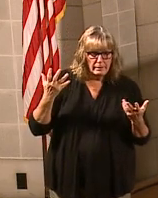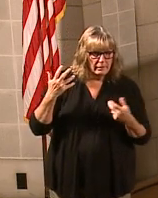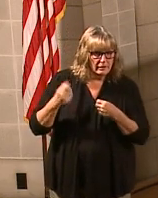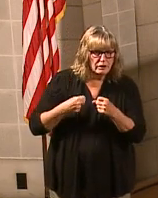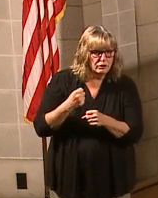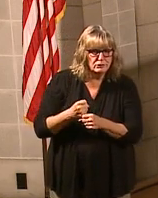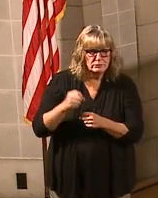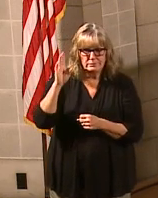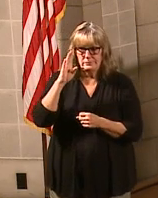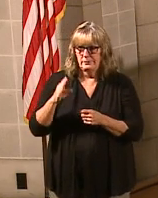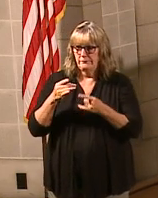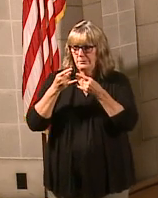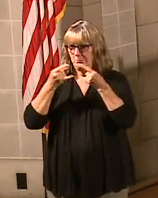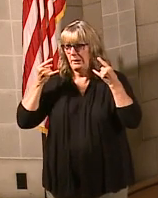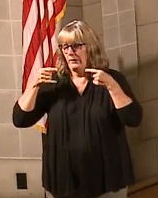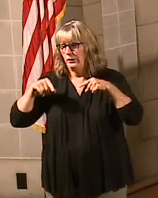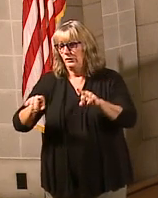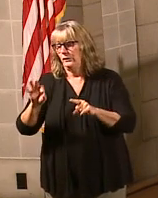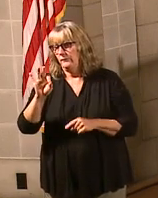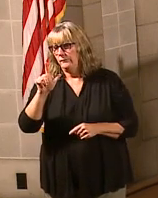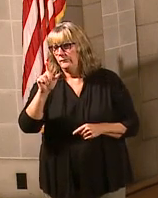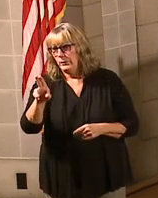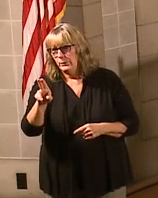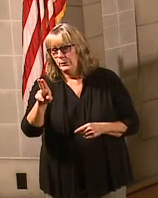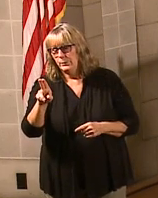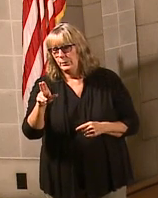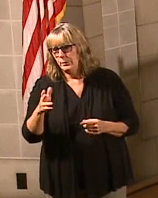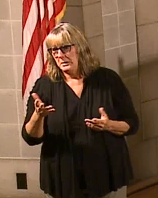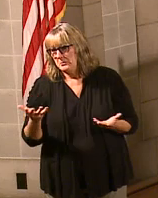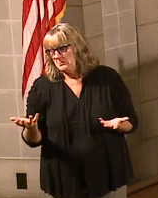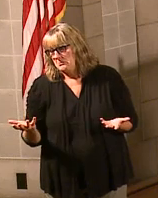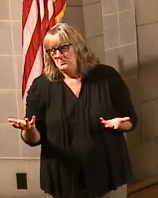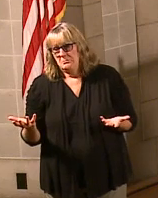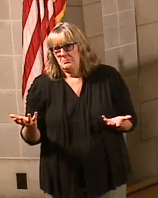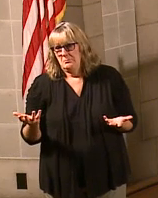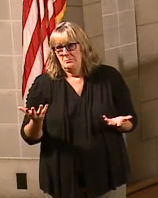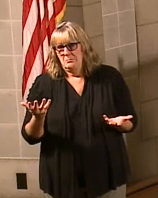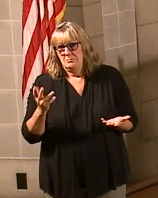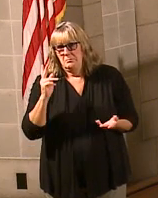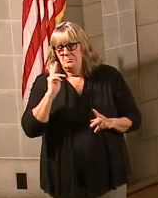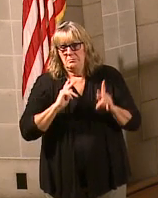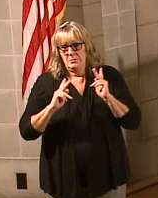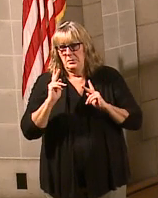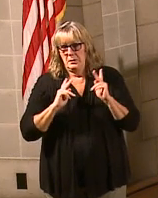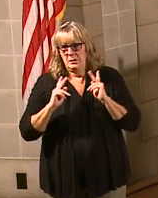CAUSED BY MASKING KIDS IS GIVEN